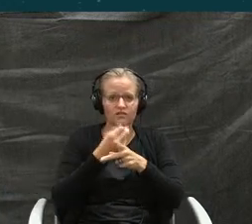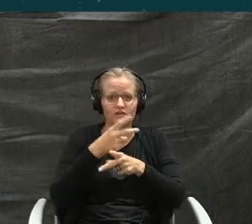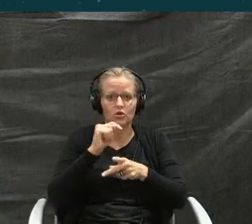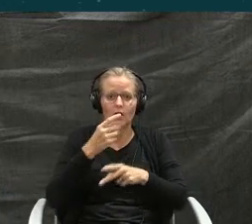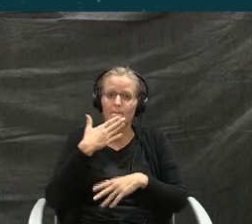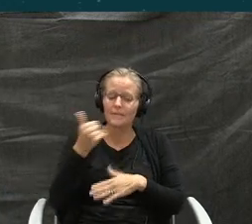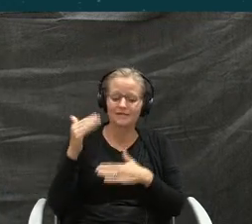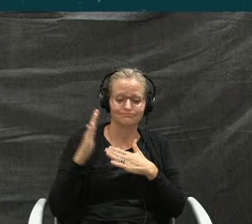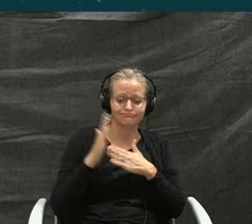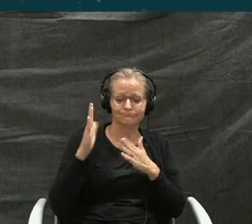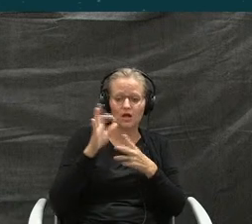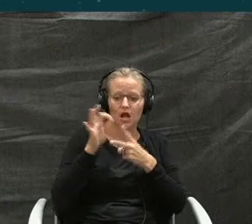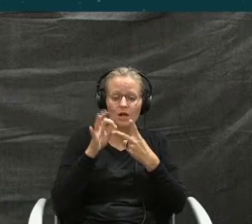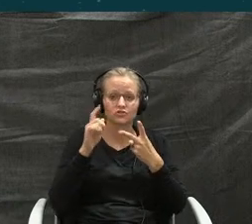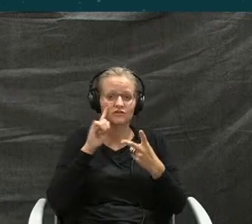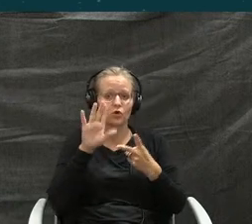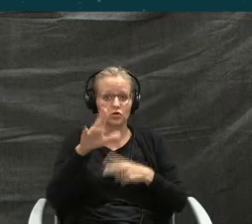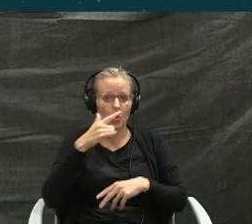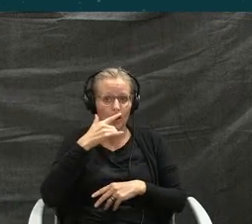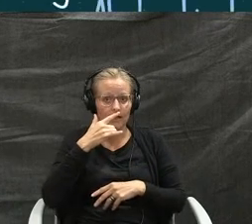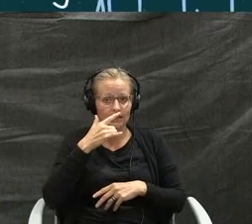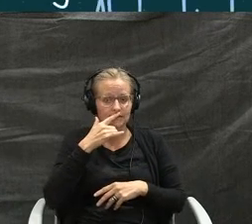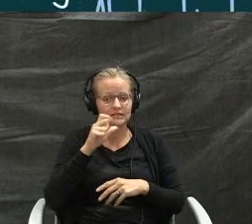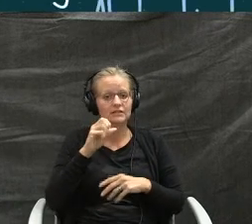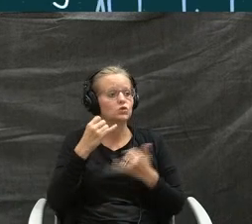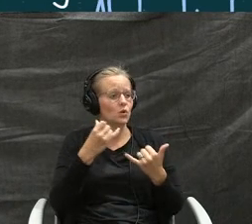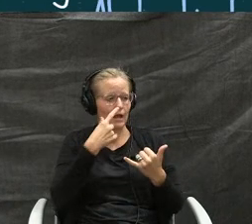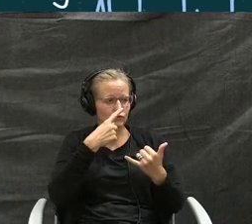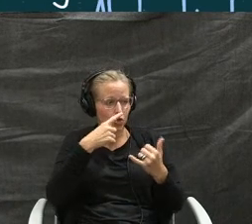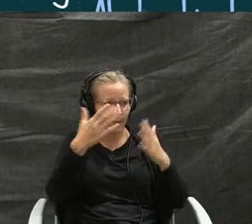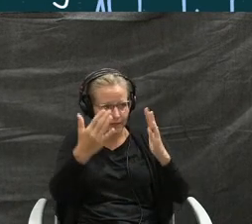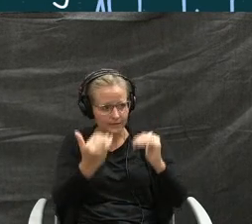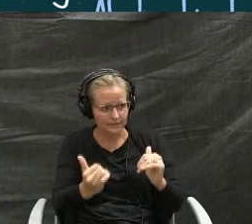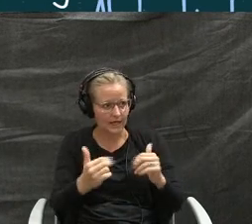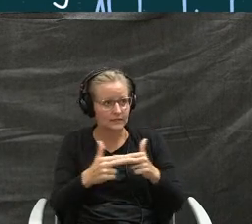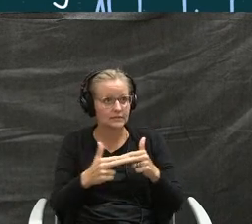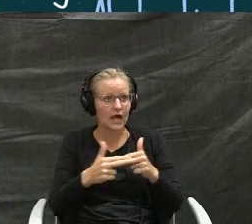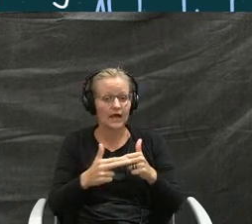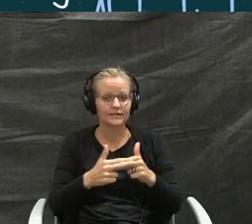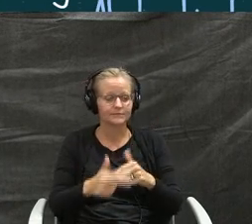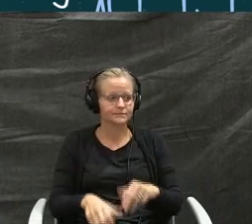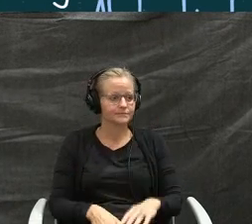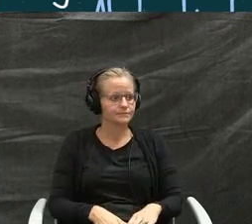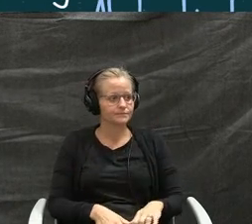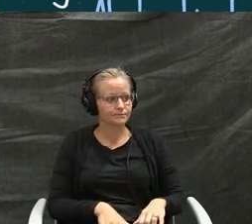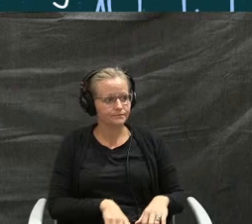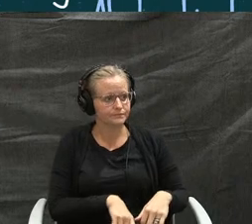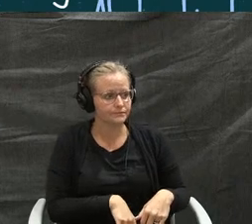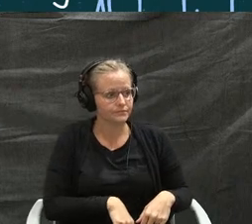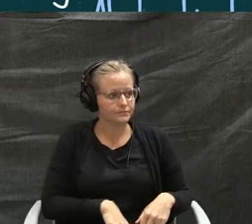And you can move to the next slide, please. And their work. One of the things that governor